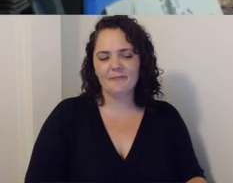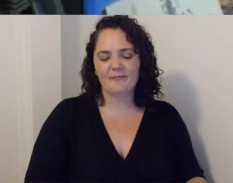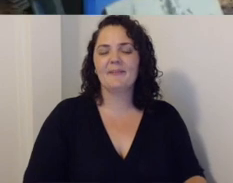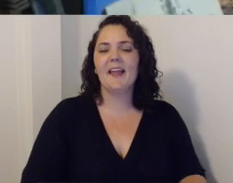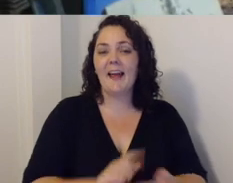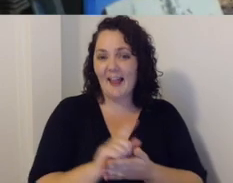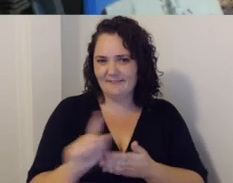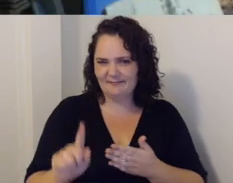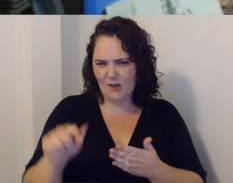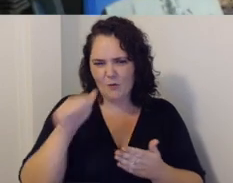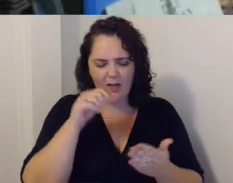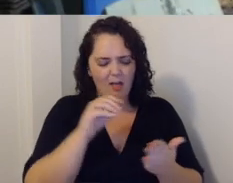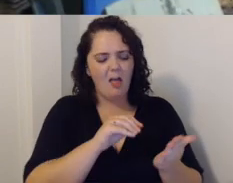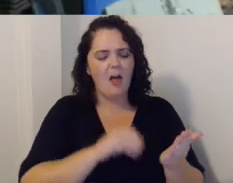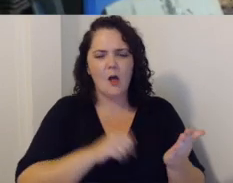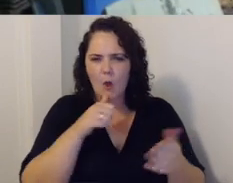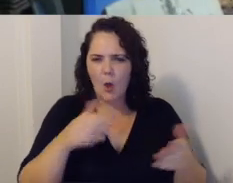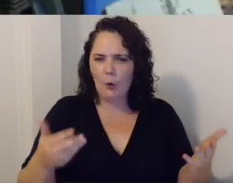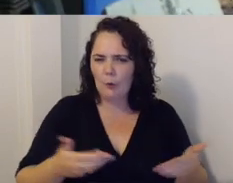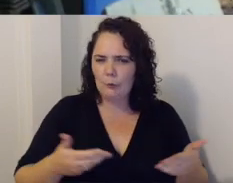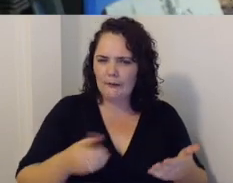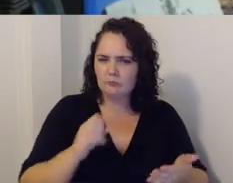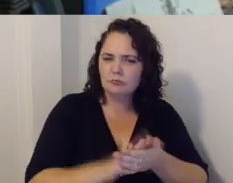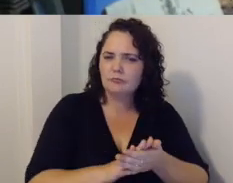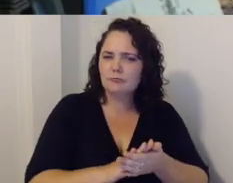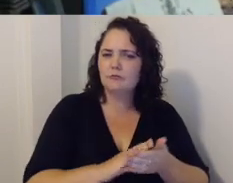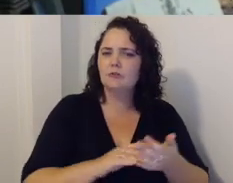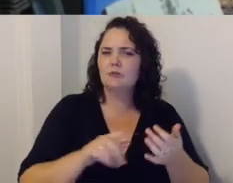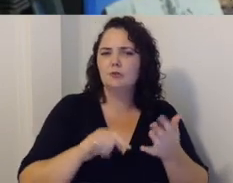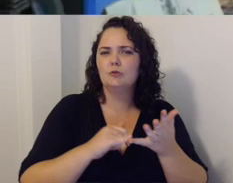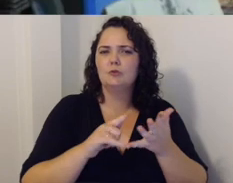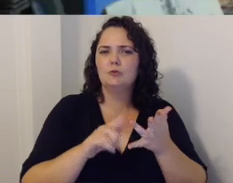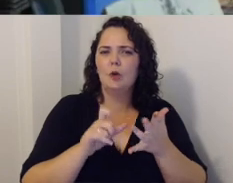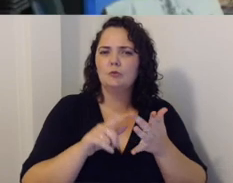share those and how to tag those drawings so that we can find them and we really really are looking